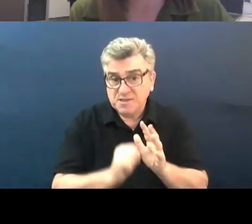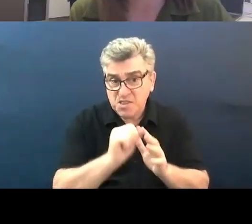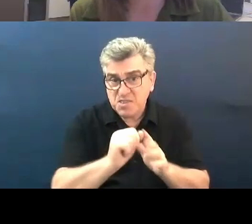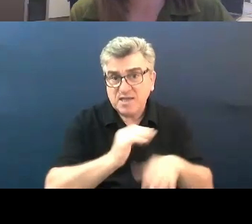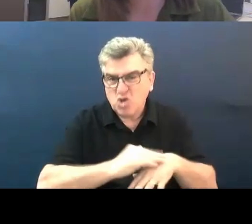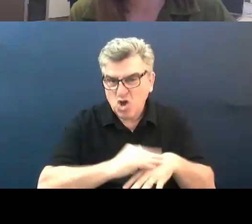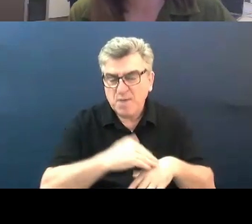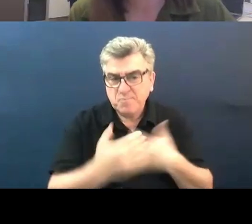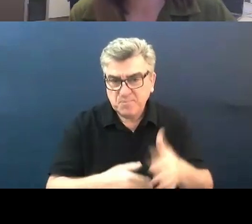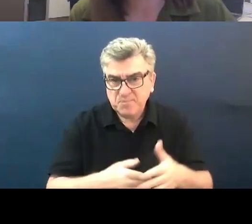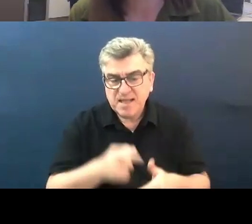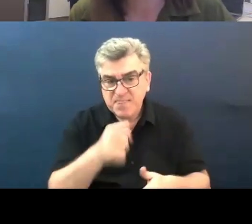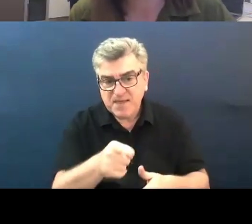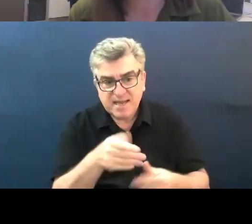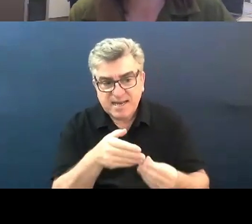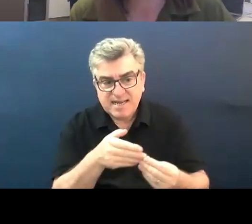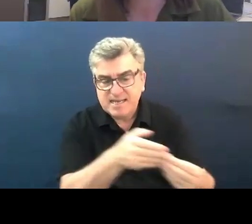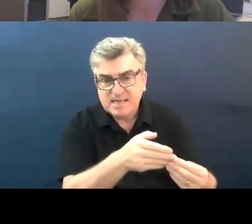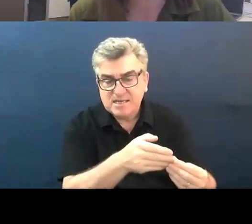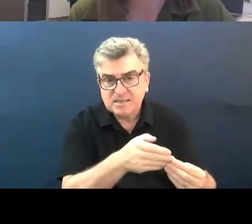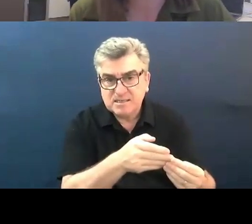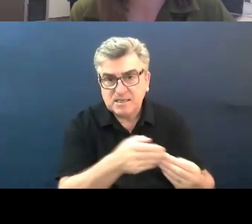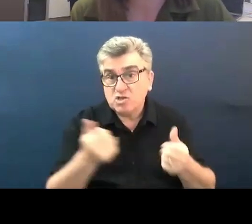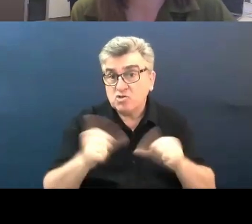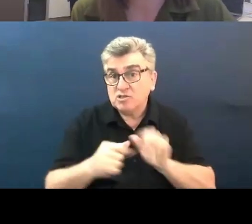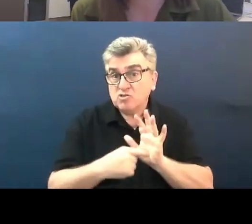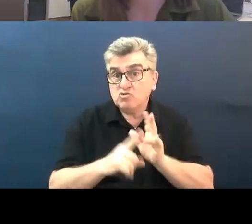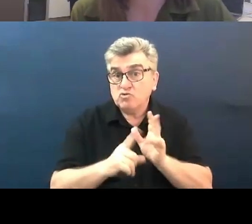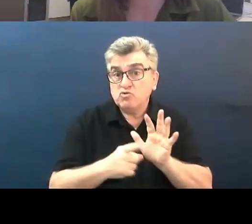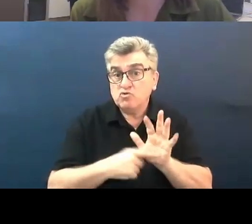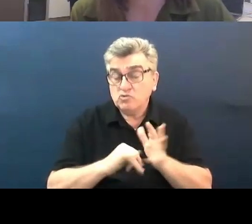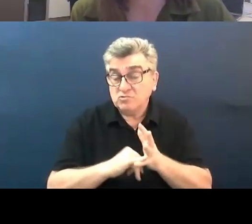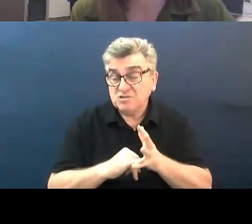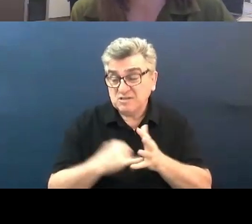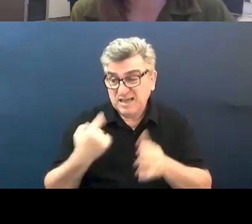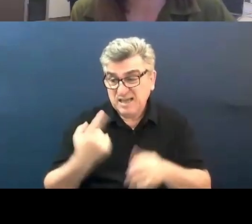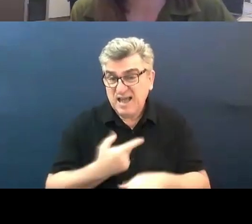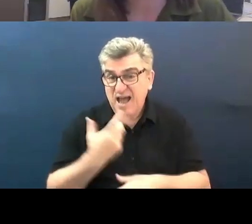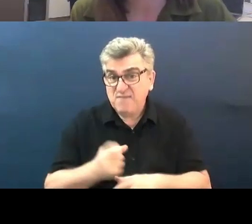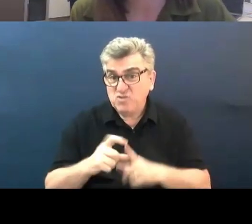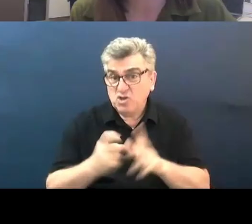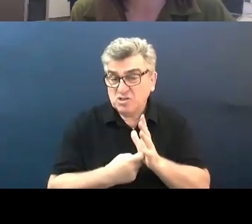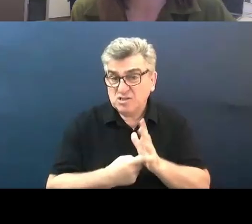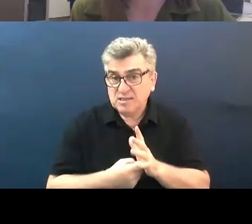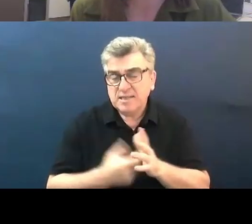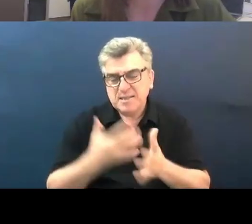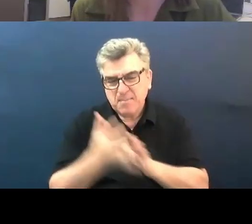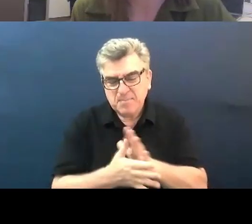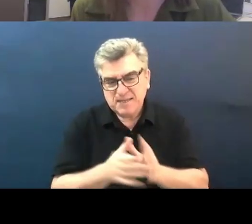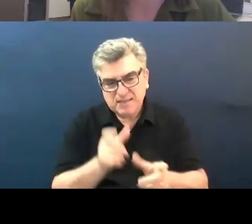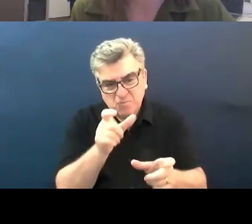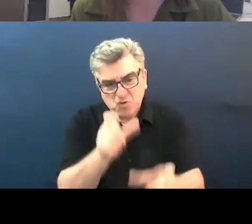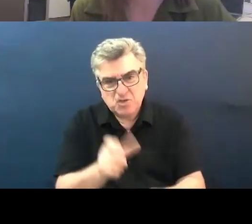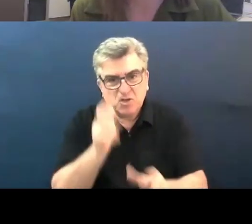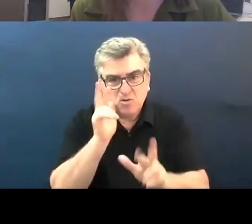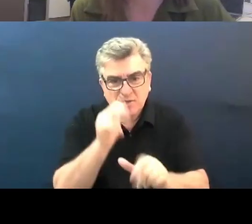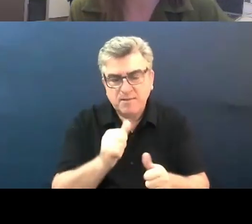that we use the tools that we use as doctors and get better outcomes that way. Choice and options.